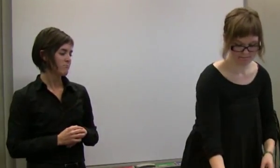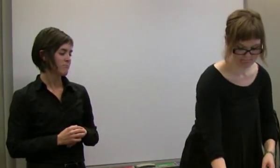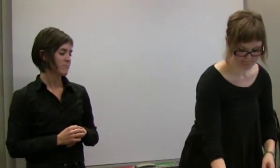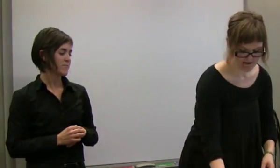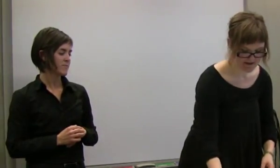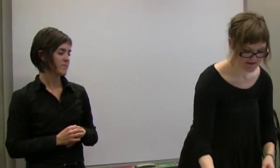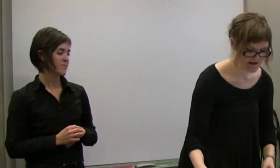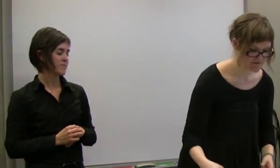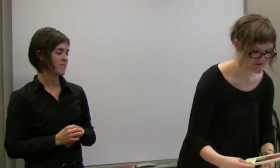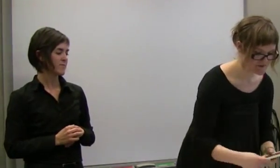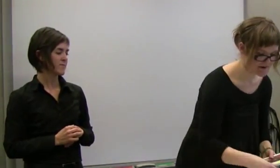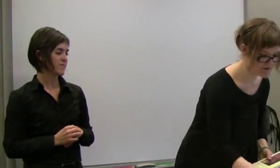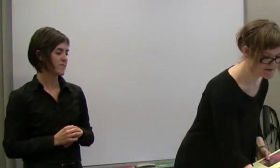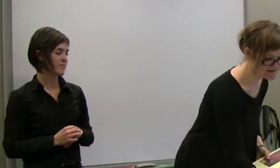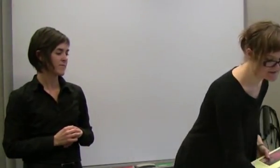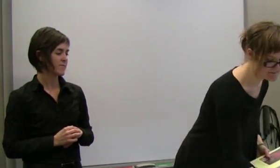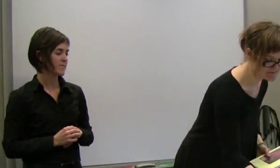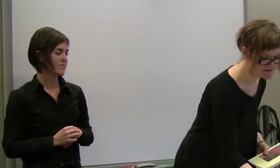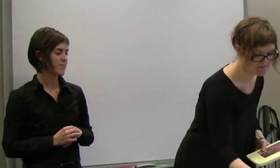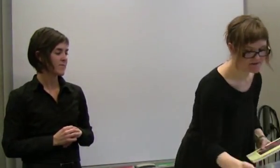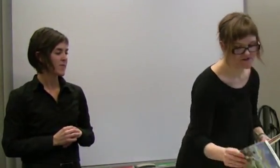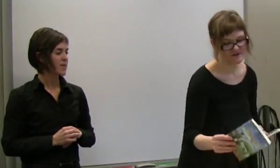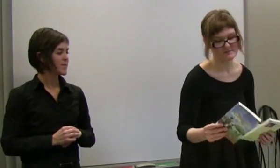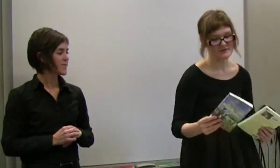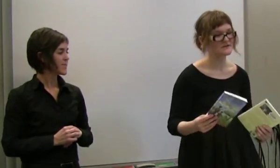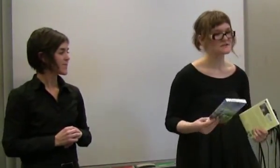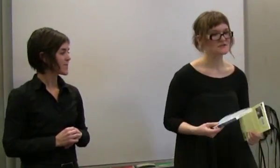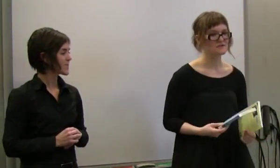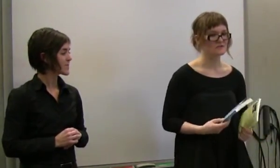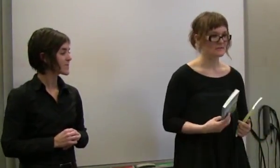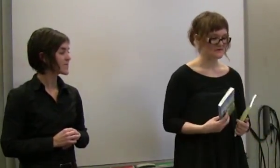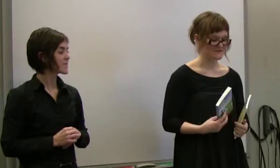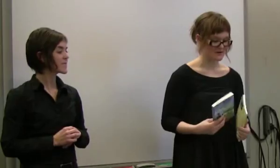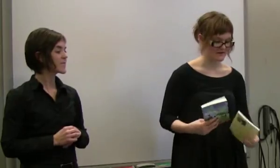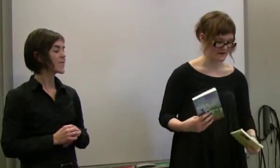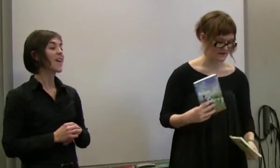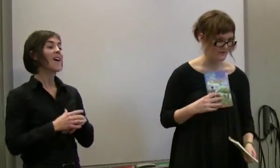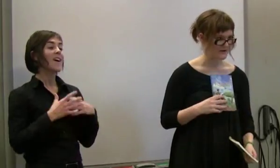I have brought in some fiction books